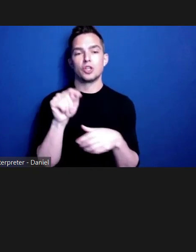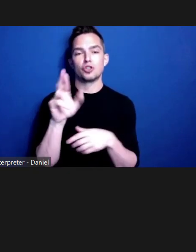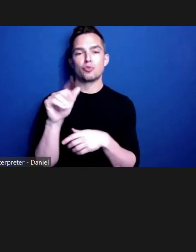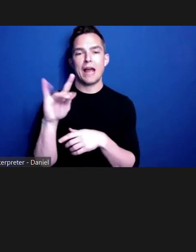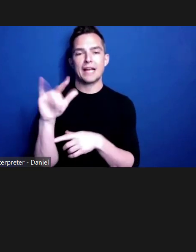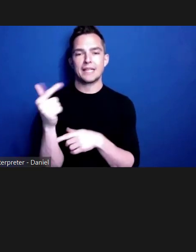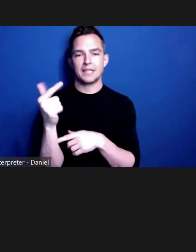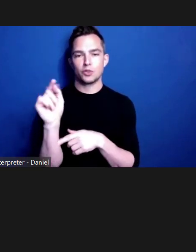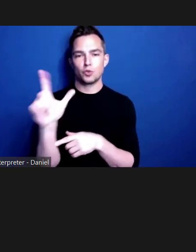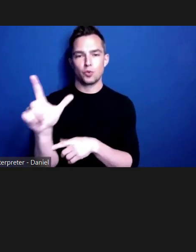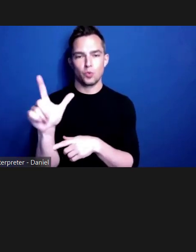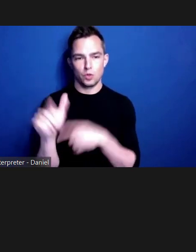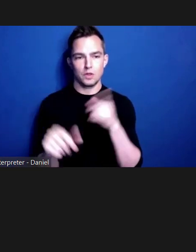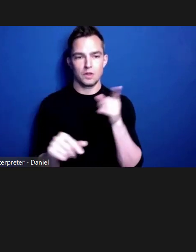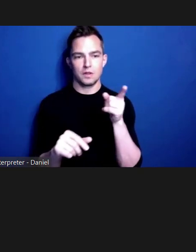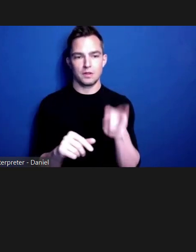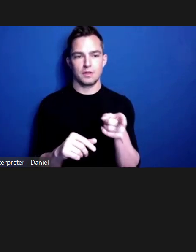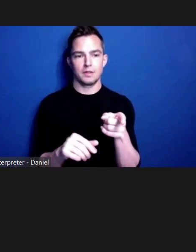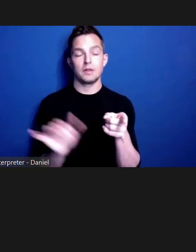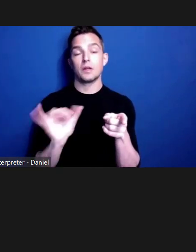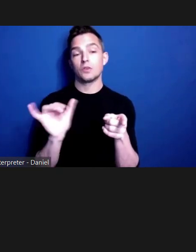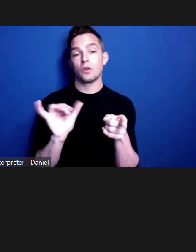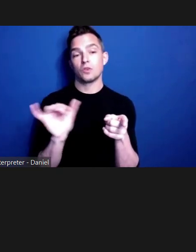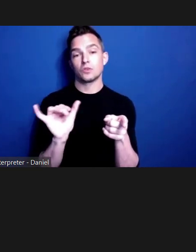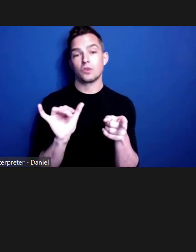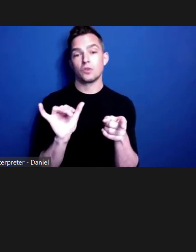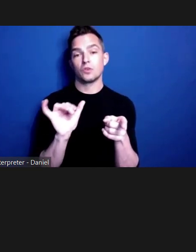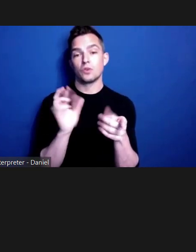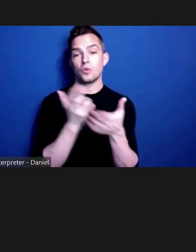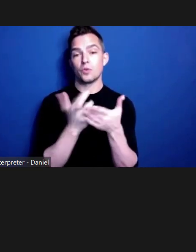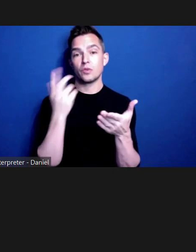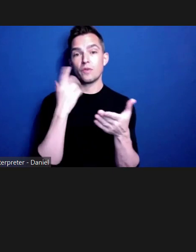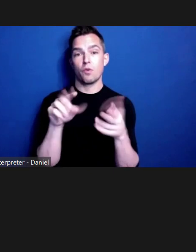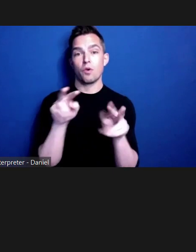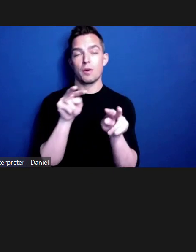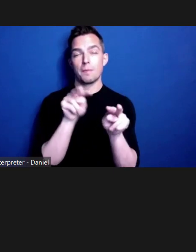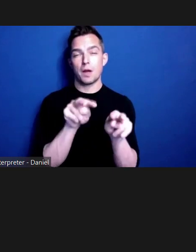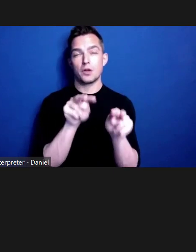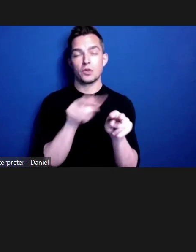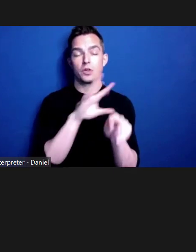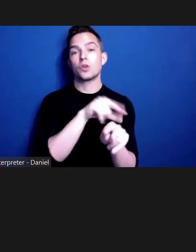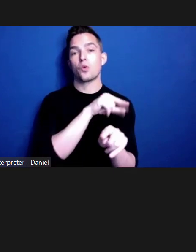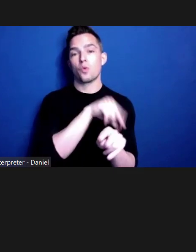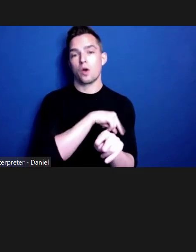resources for monitoring the quality of your screening program.